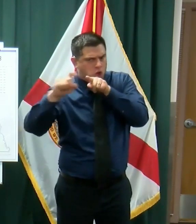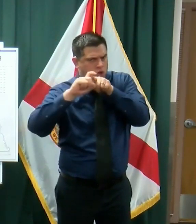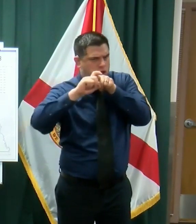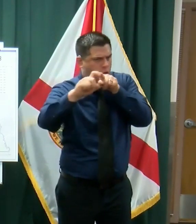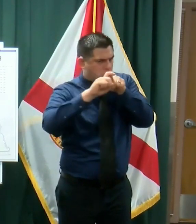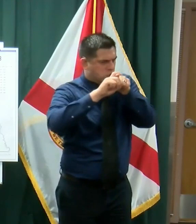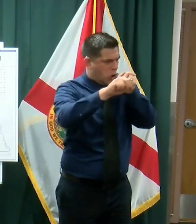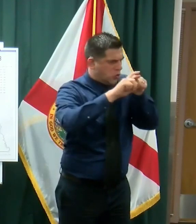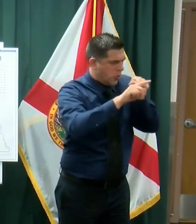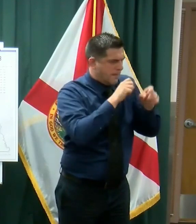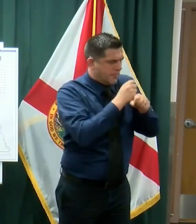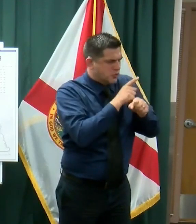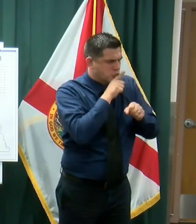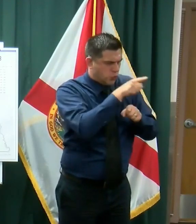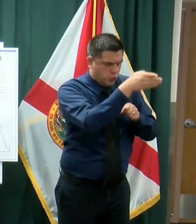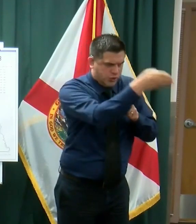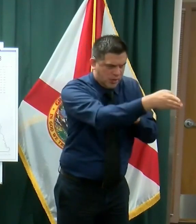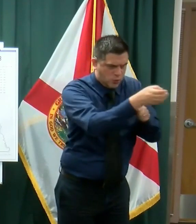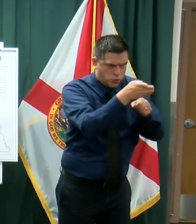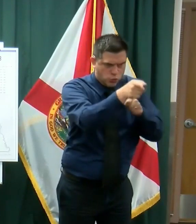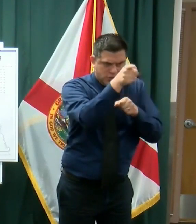THESE INDIVIDUALS EVERY DAY, AND SOMETIMES THEY DON’T PICK UP. SOMETIMES THEY DON’T PICK UP. AND WHEN THEY RETURN THE CALL,